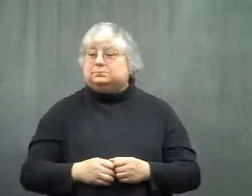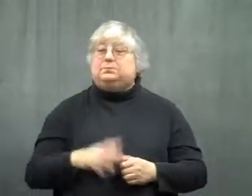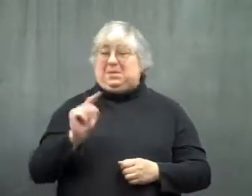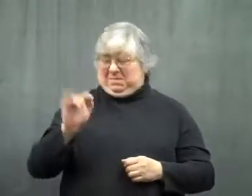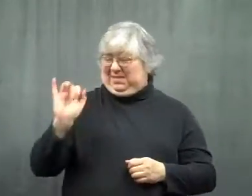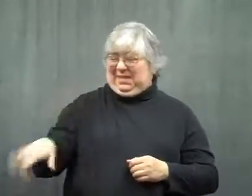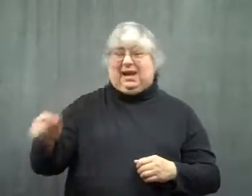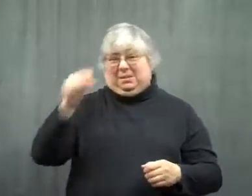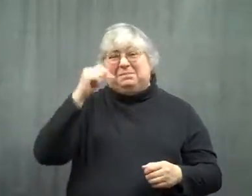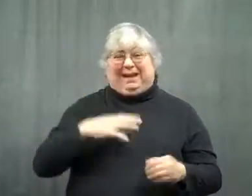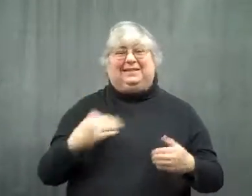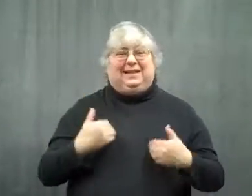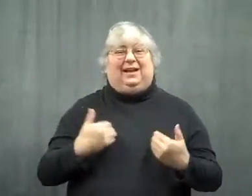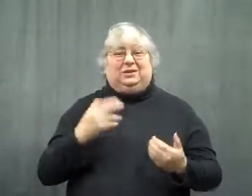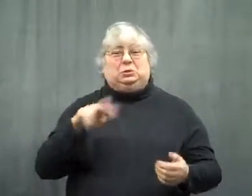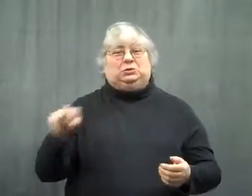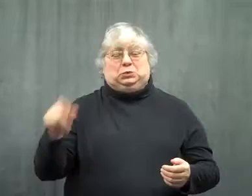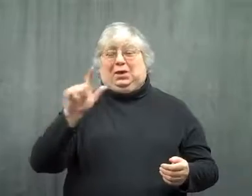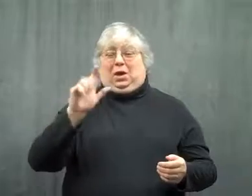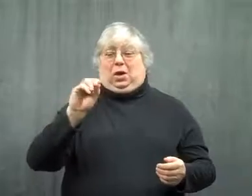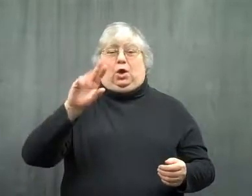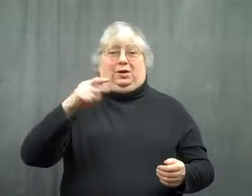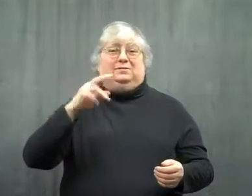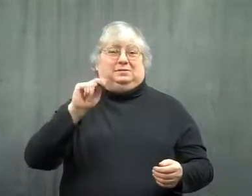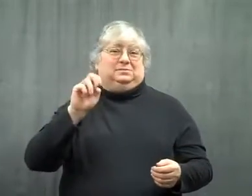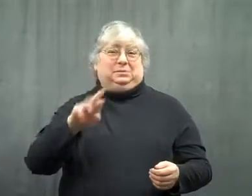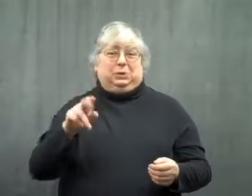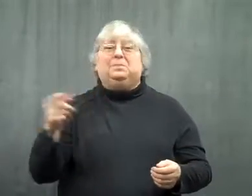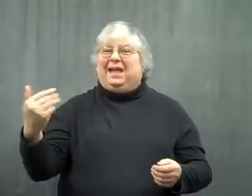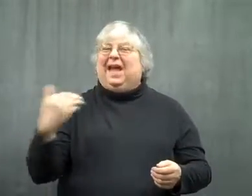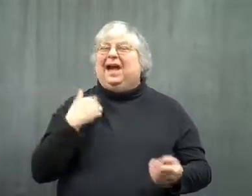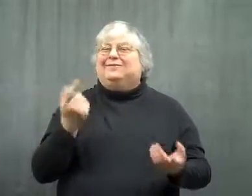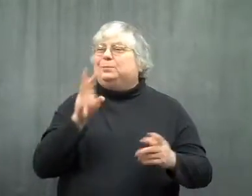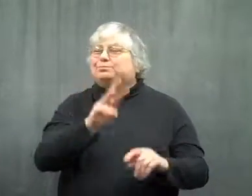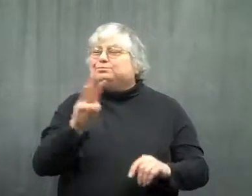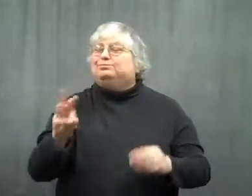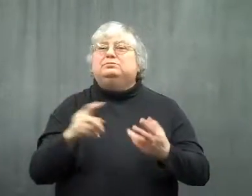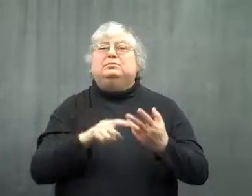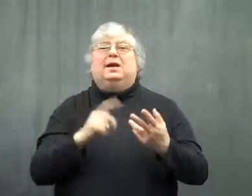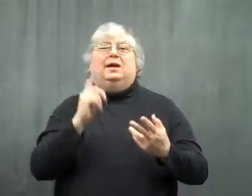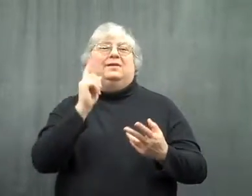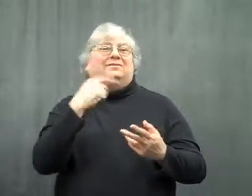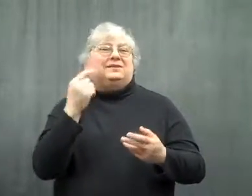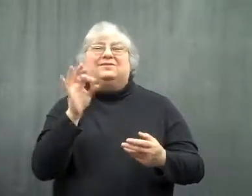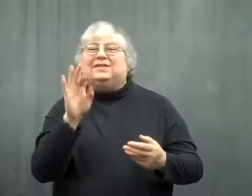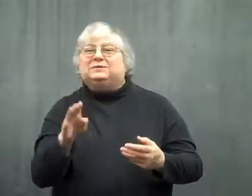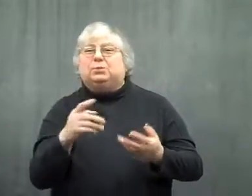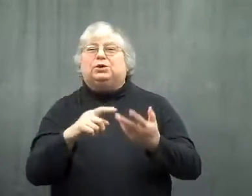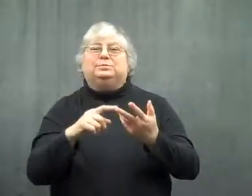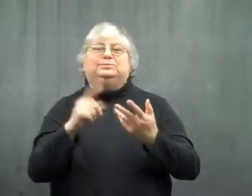The 22 year old, Loughner, had a website, facebook account and so forth,